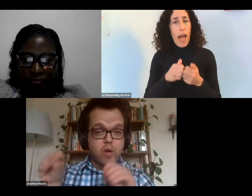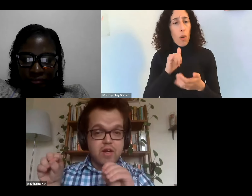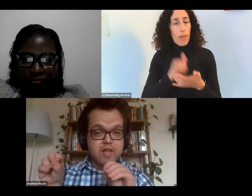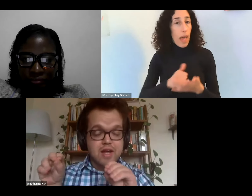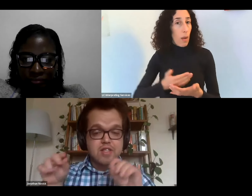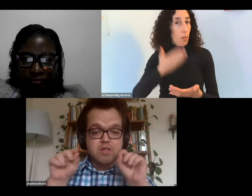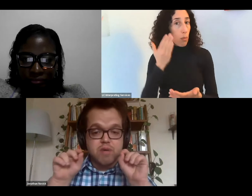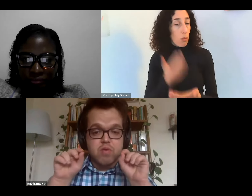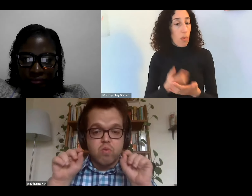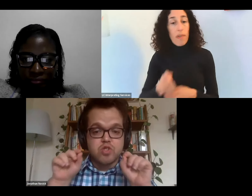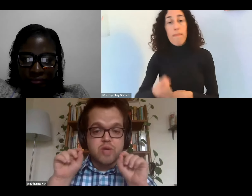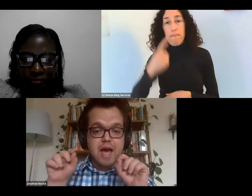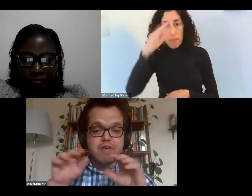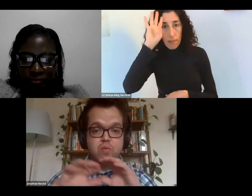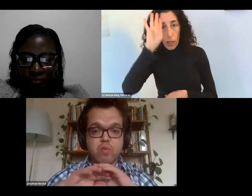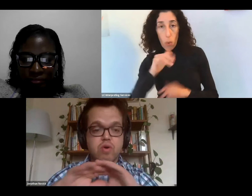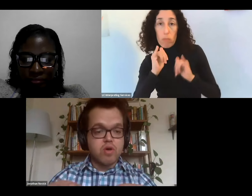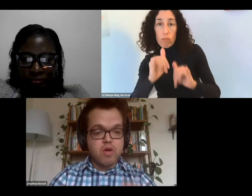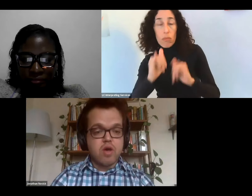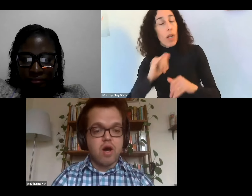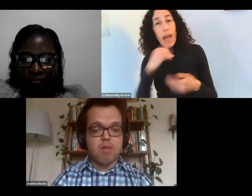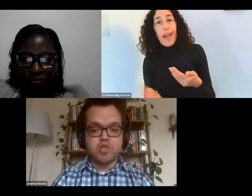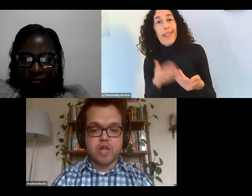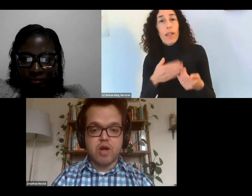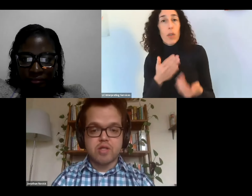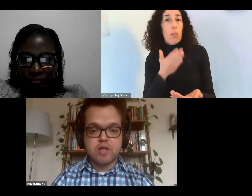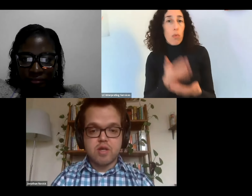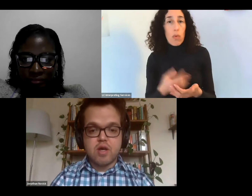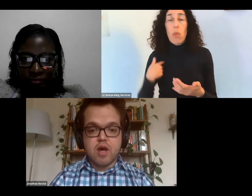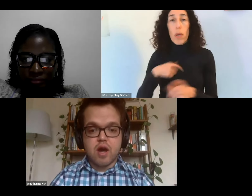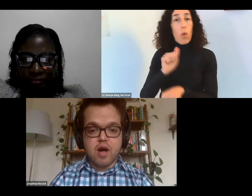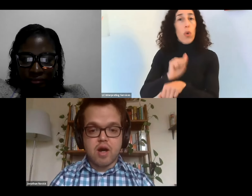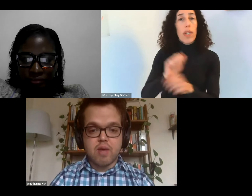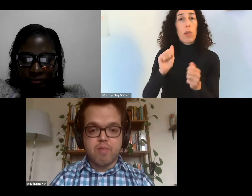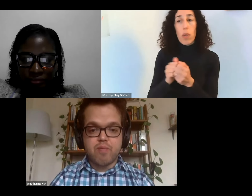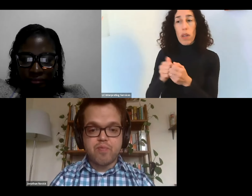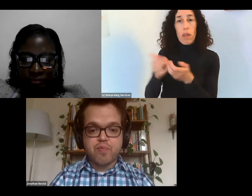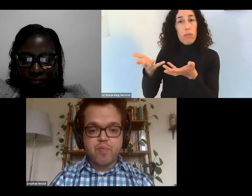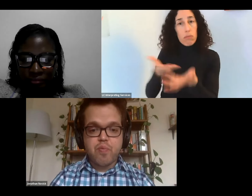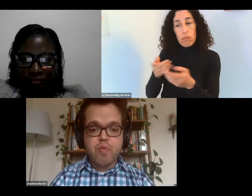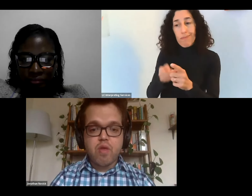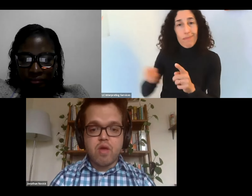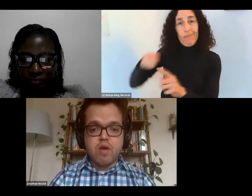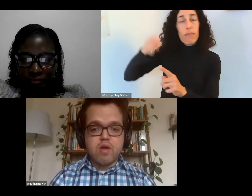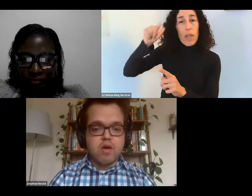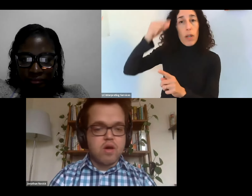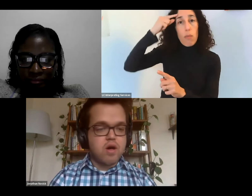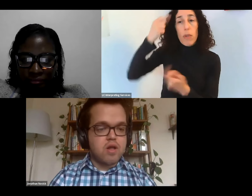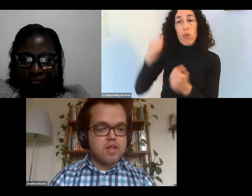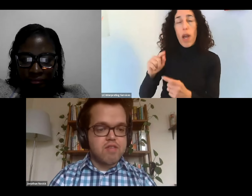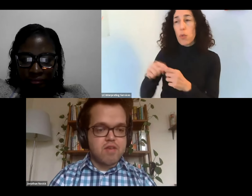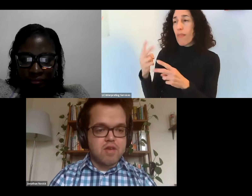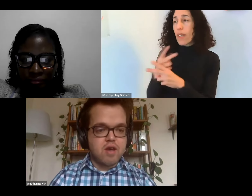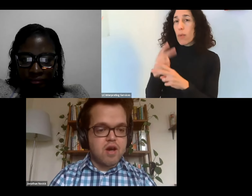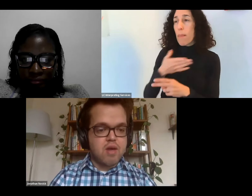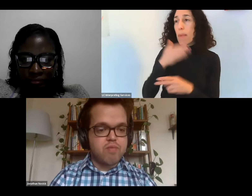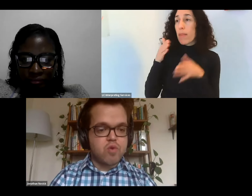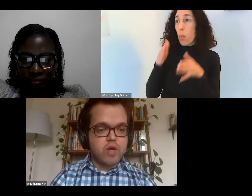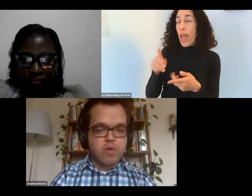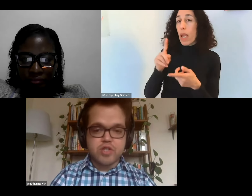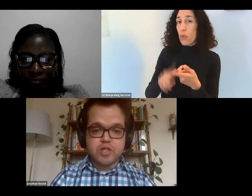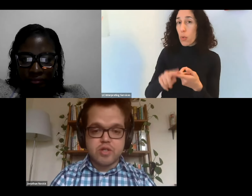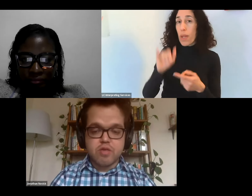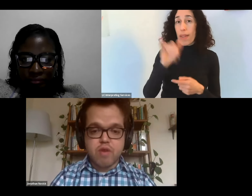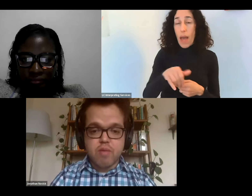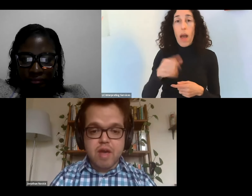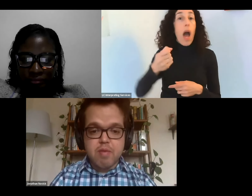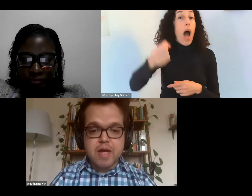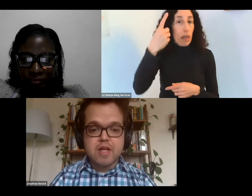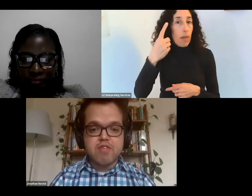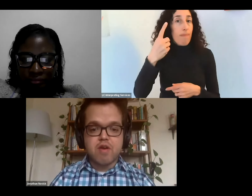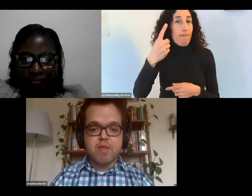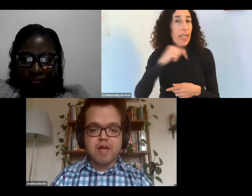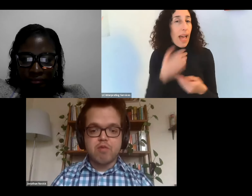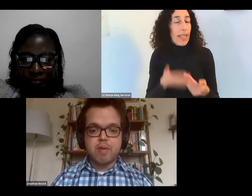Unfortunately we're still waiting on that answer. But once we have it, we will share it.